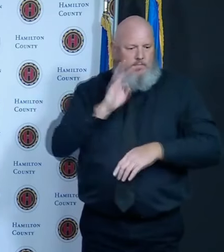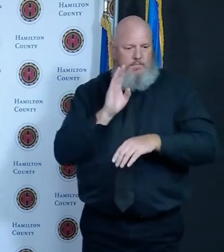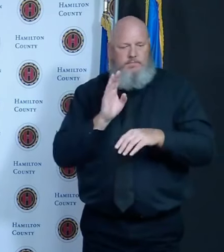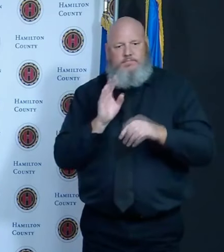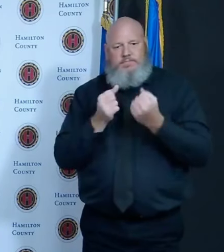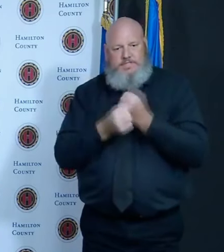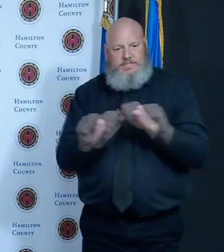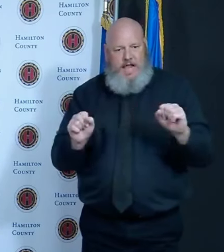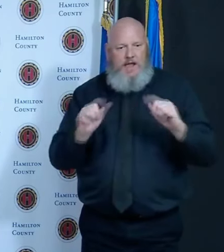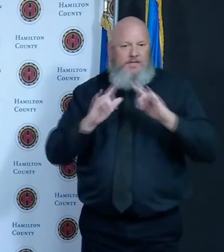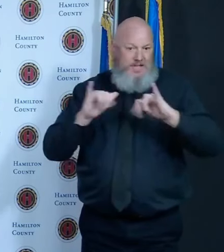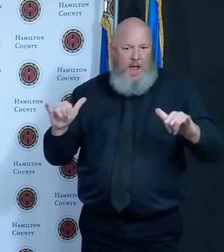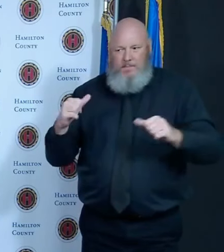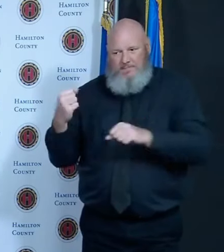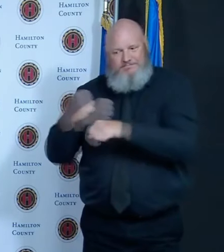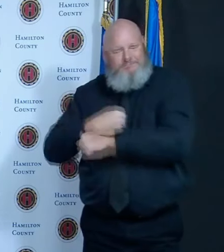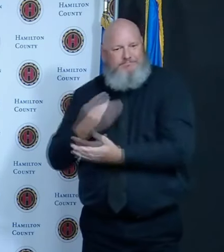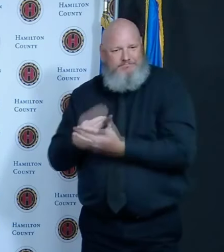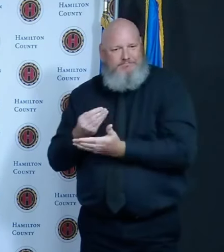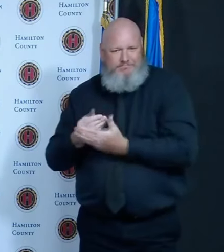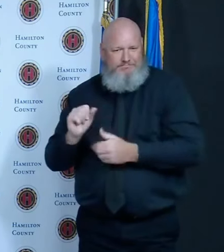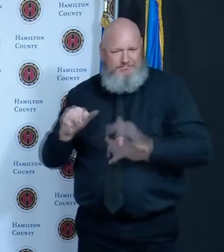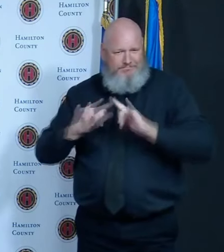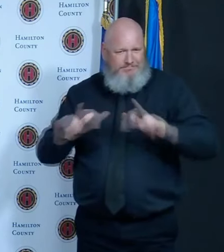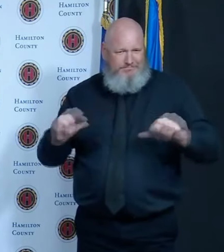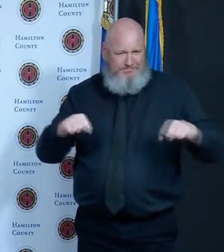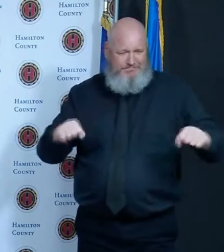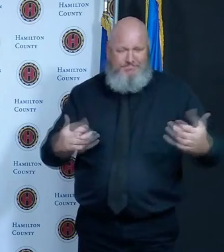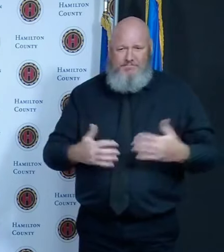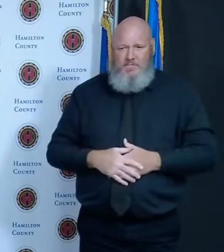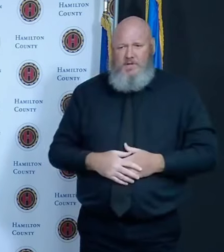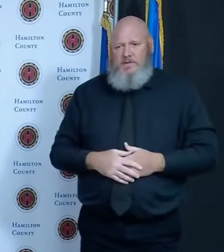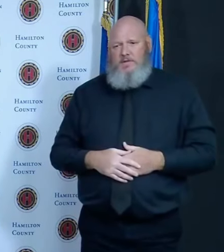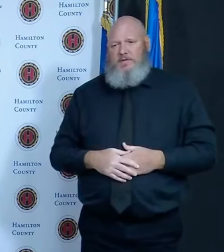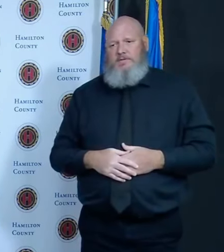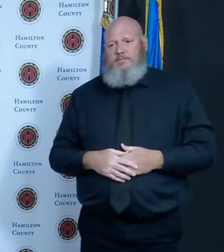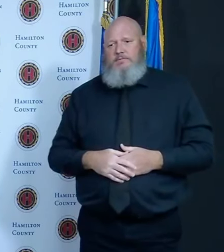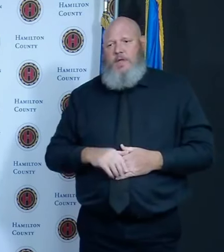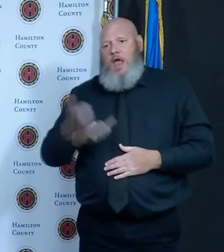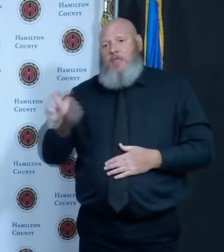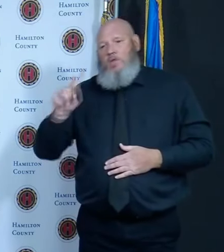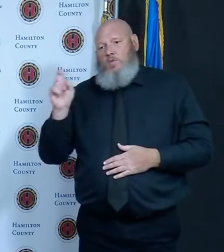Hanselman for you Jill actually this could be for both Jill and Eric if you